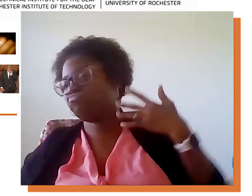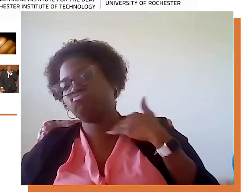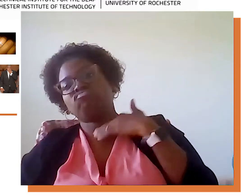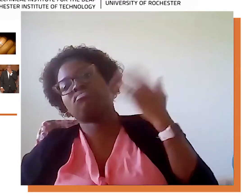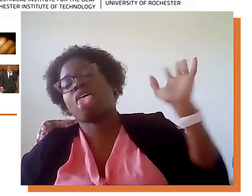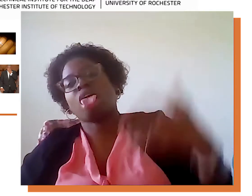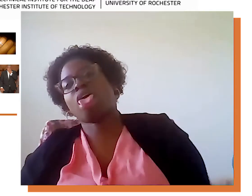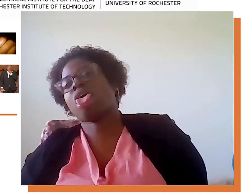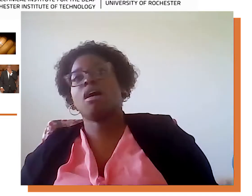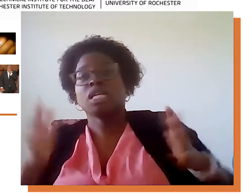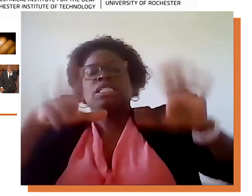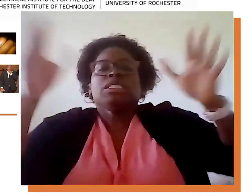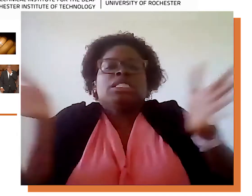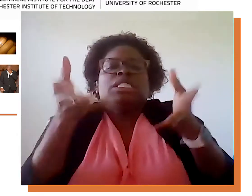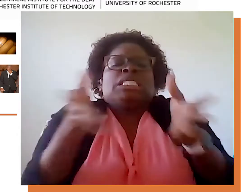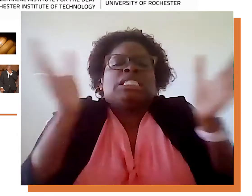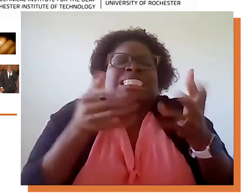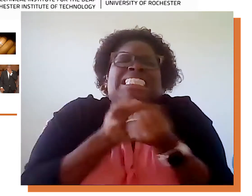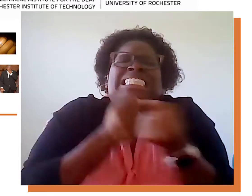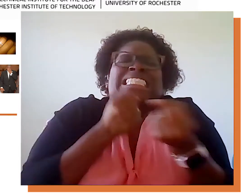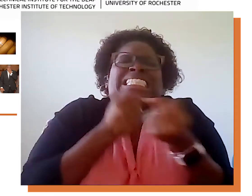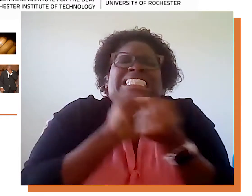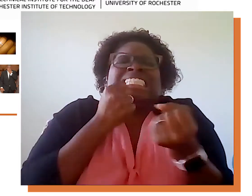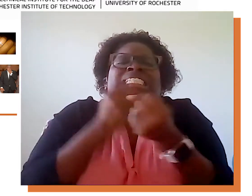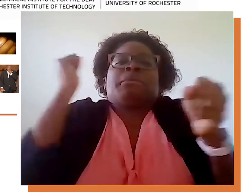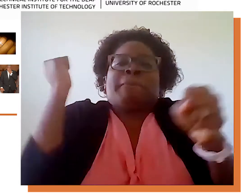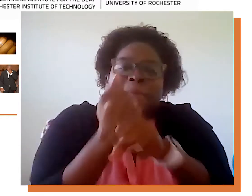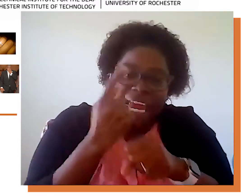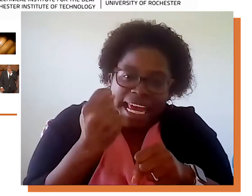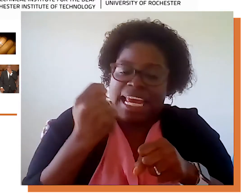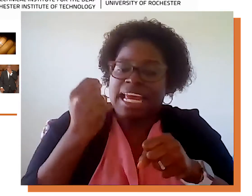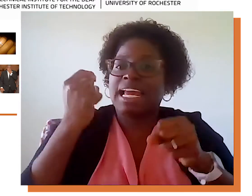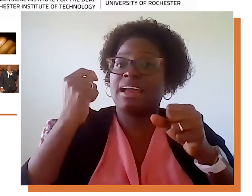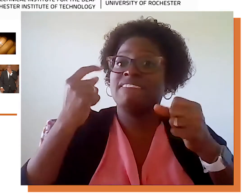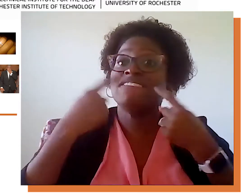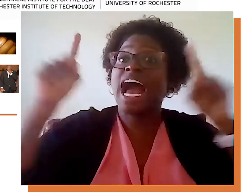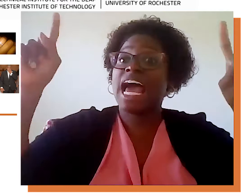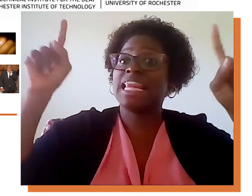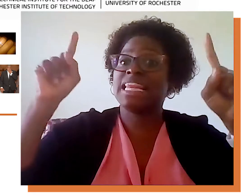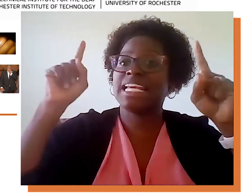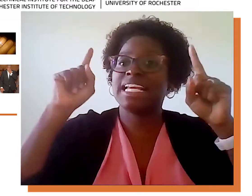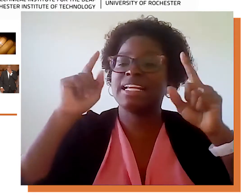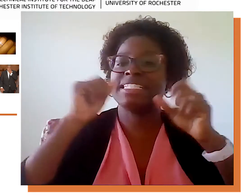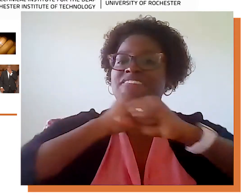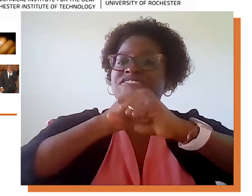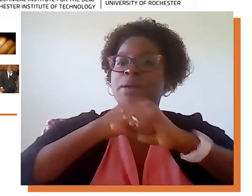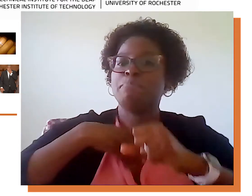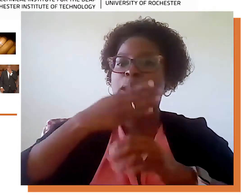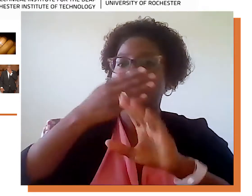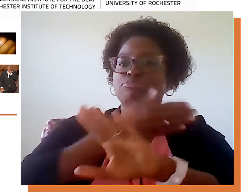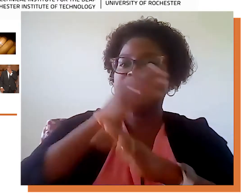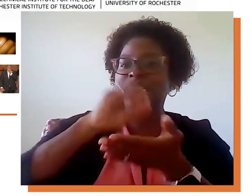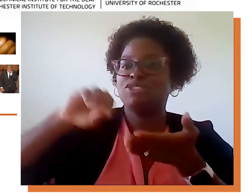I'm really not into the whole degree thing." And he's like, "No, no, no, no. You're gonna be fine." And he just wrapped his arms around me